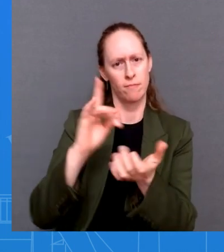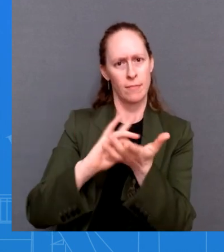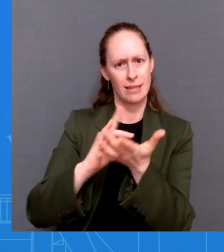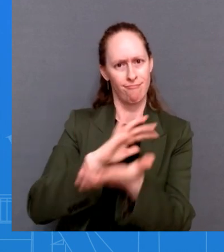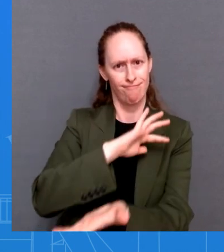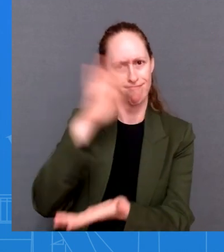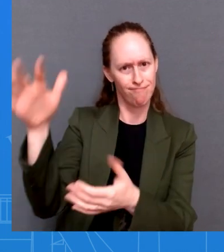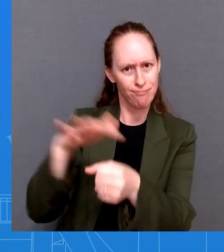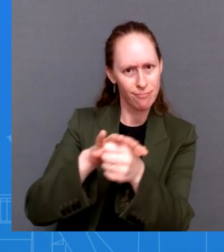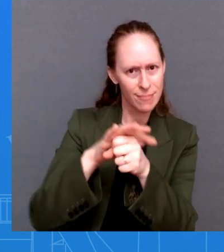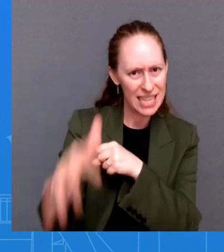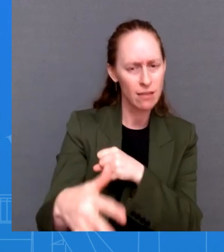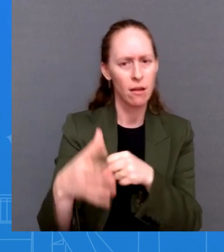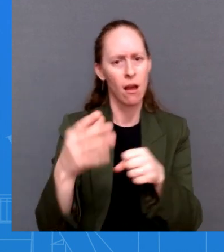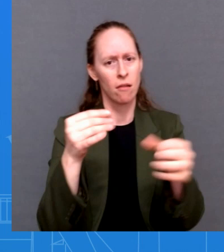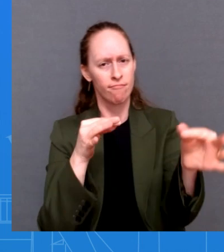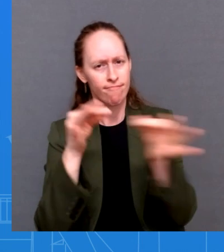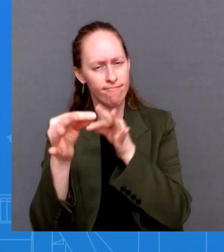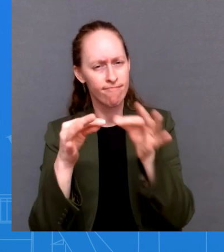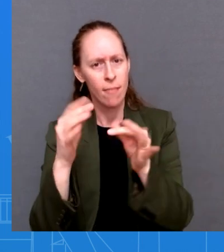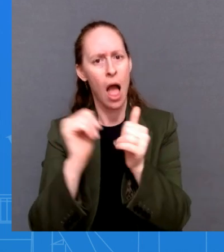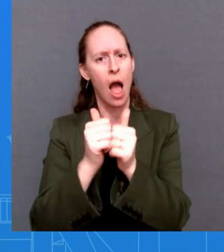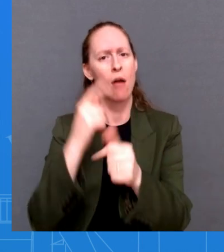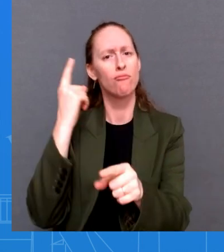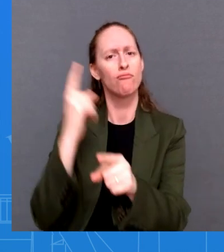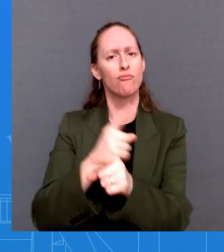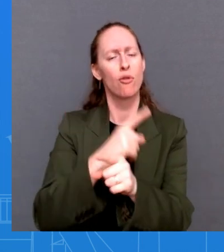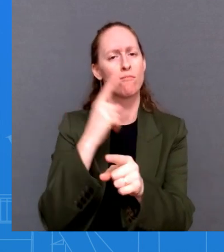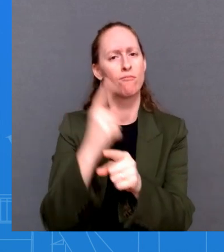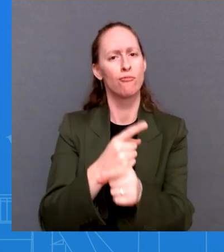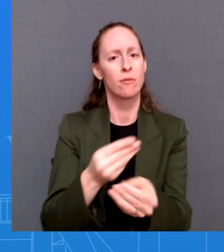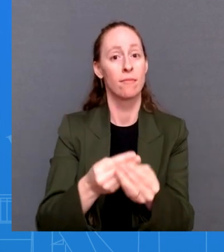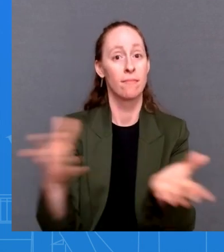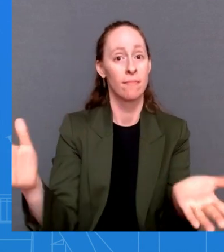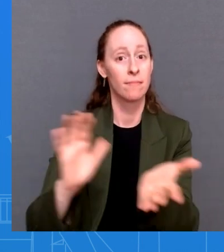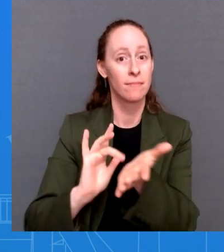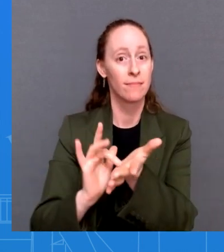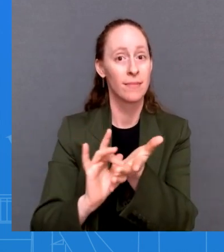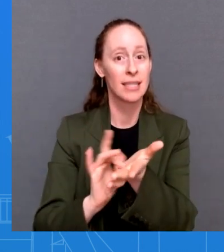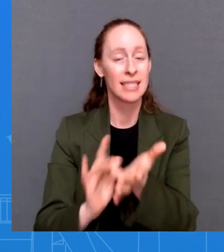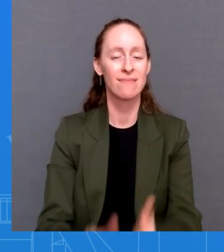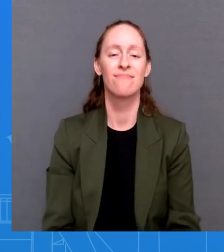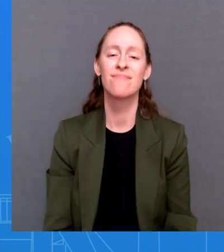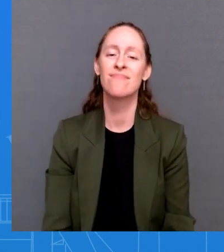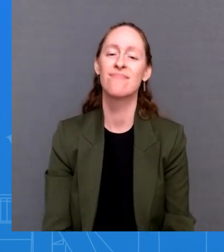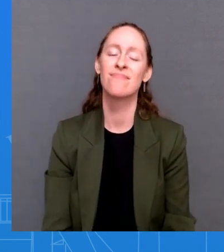for jurisdictions out in the field, and we are working hand in hand with jurisdictions